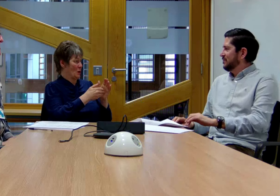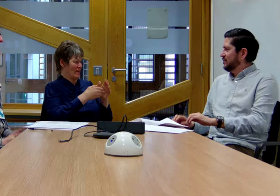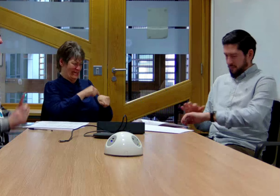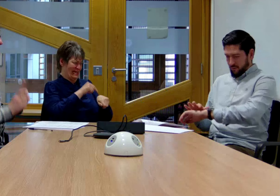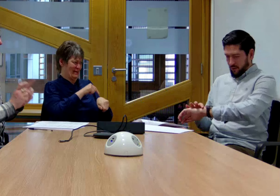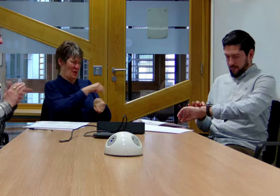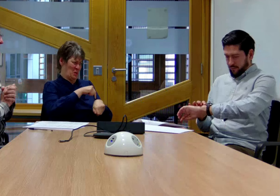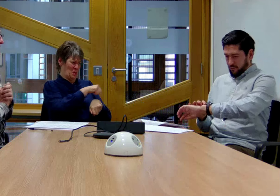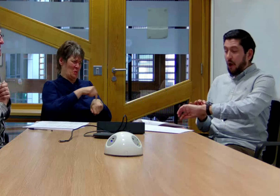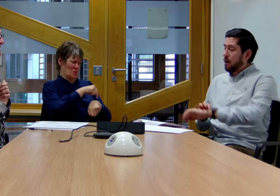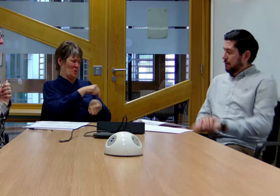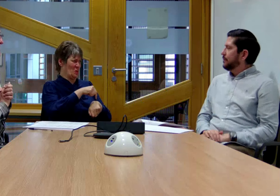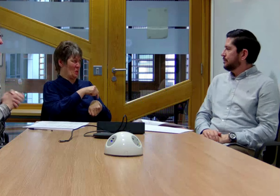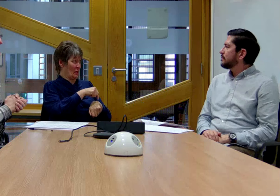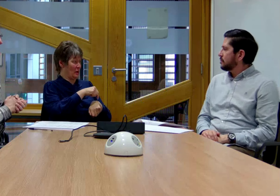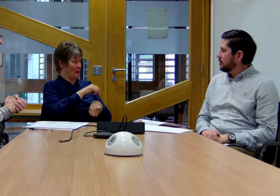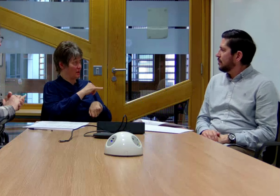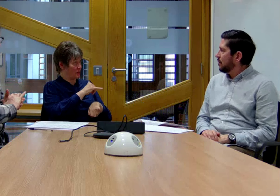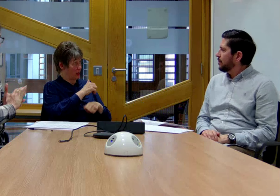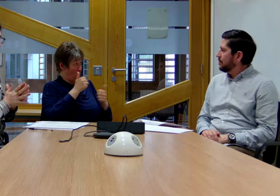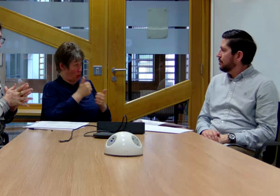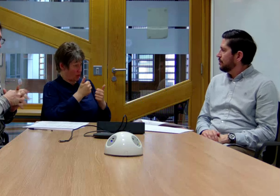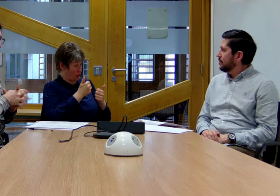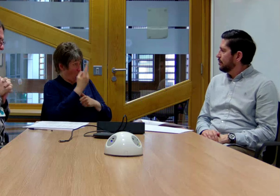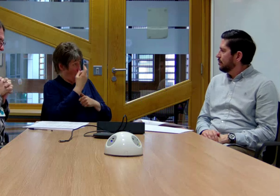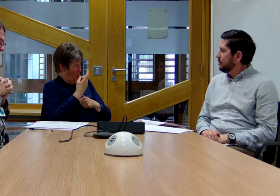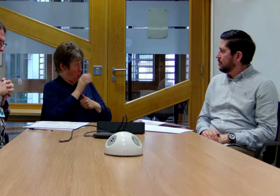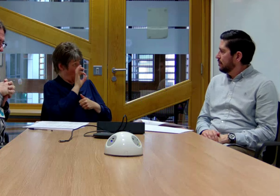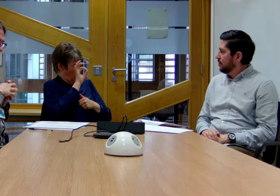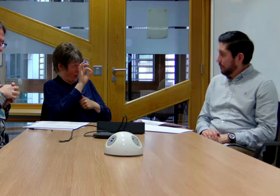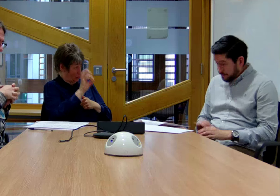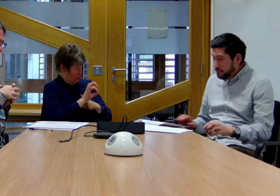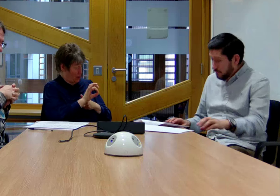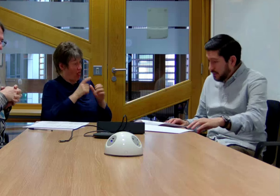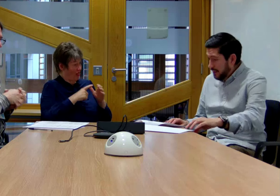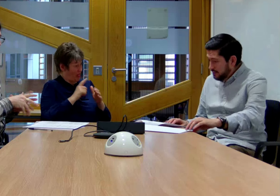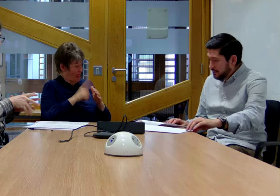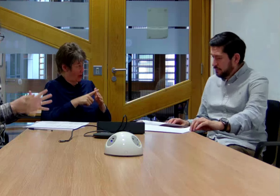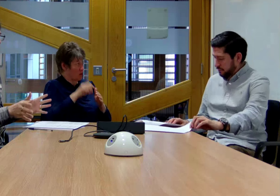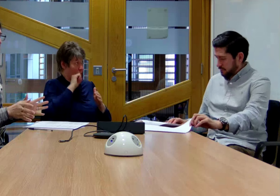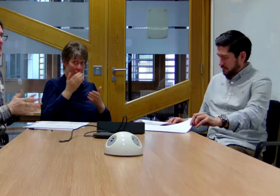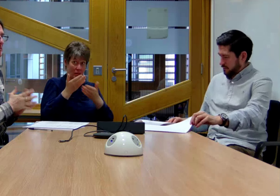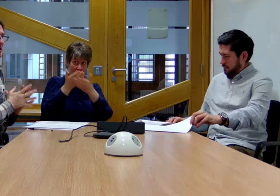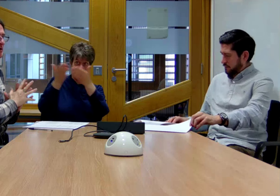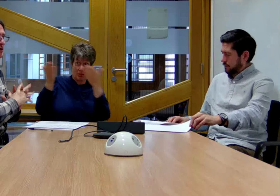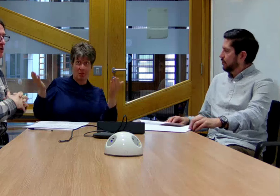So we're running fairly low on time, but I think we will do one quick question and then